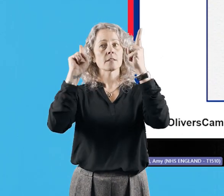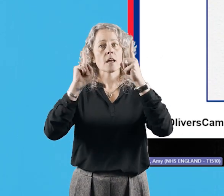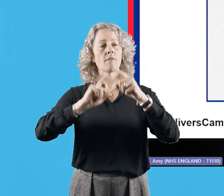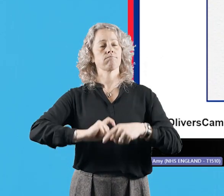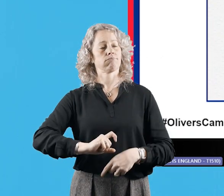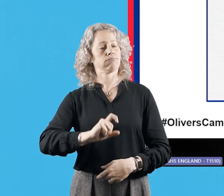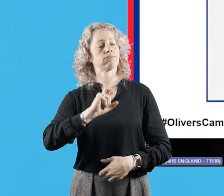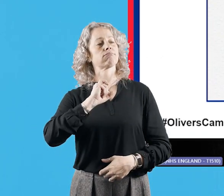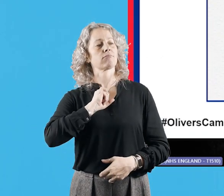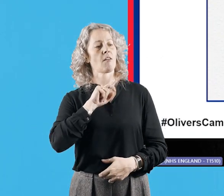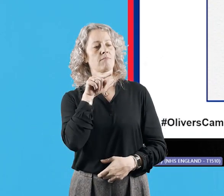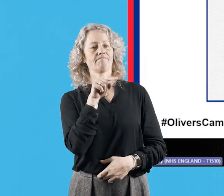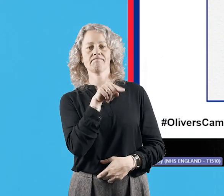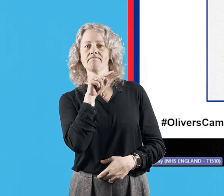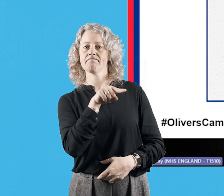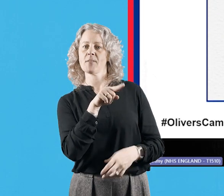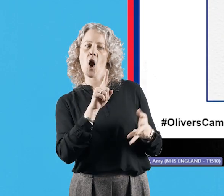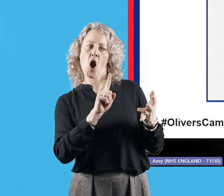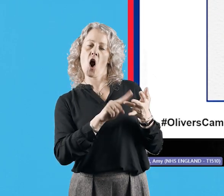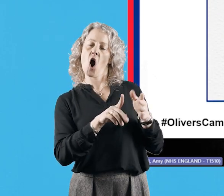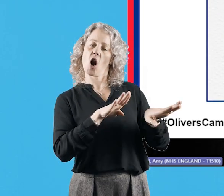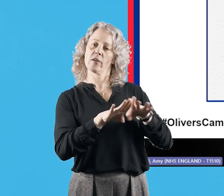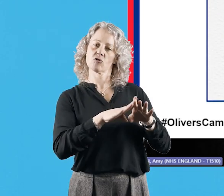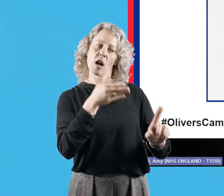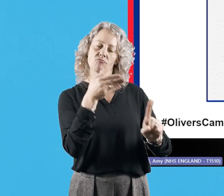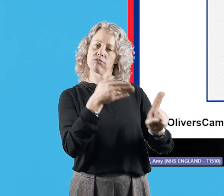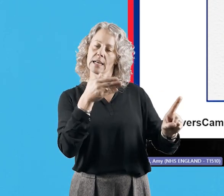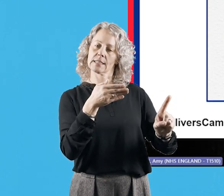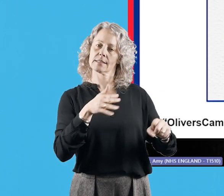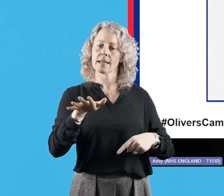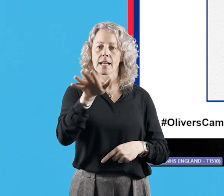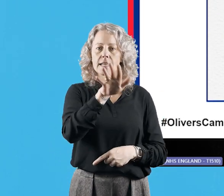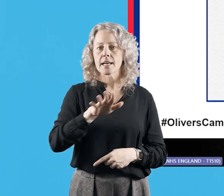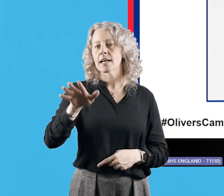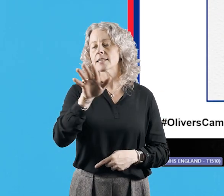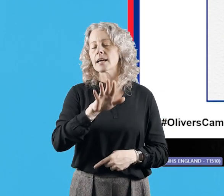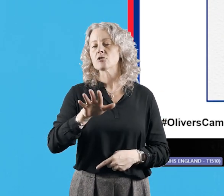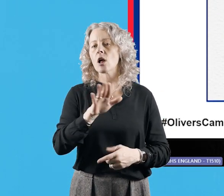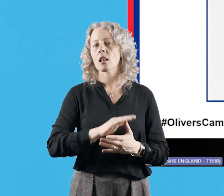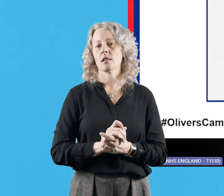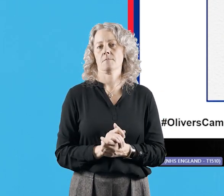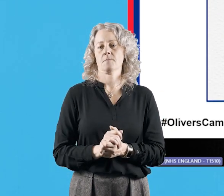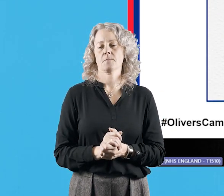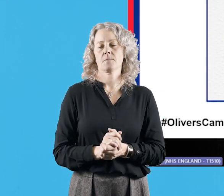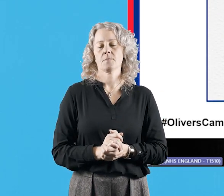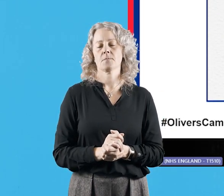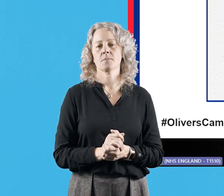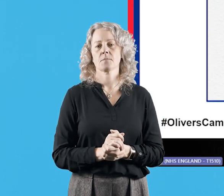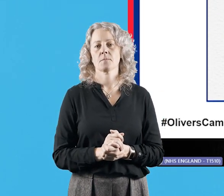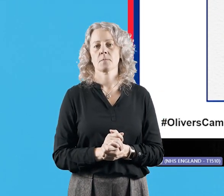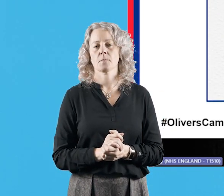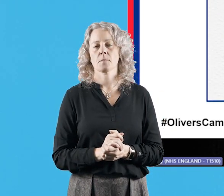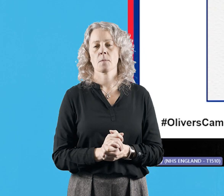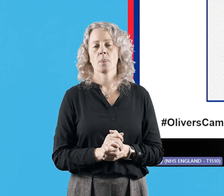Employers can have confidence that Oliver's training is recognised by national bodies advising on standards in the